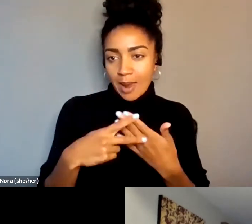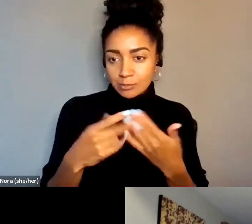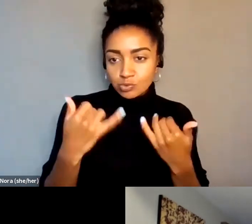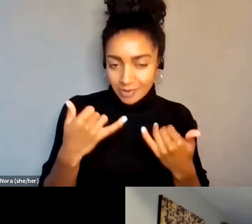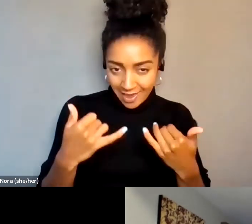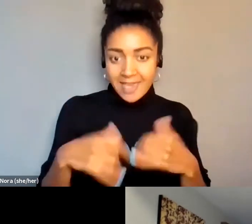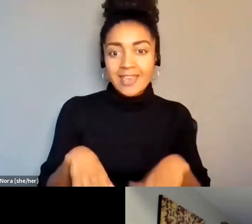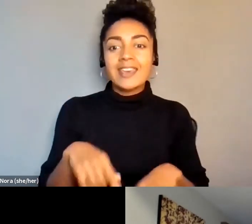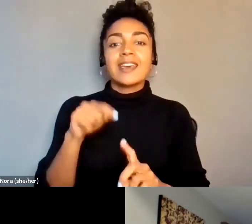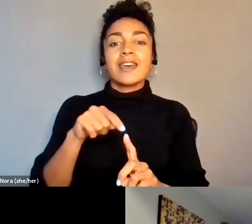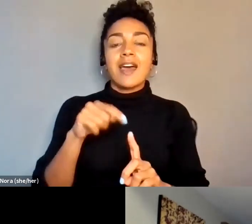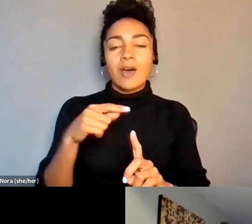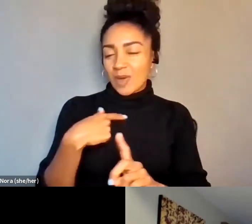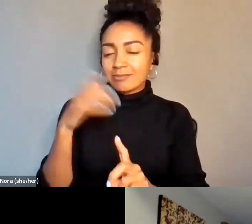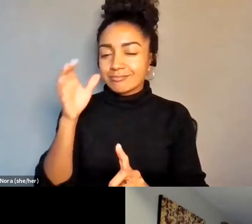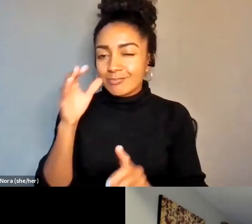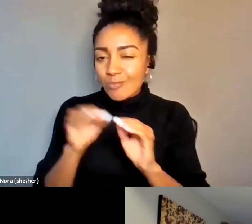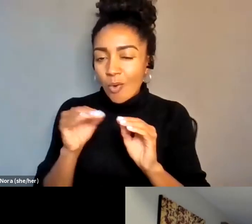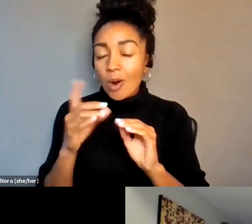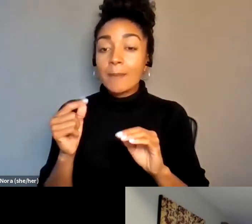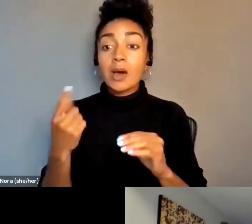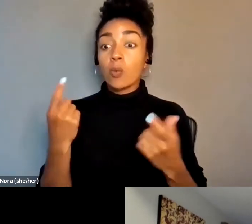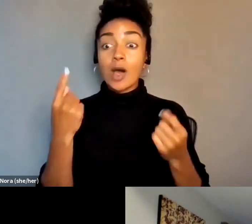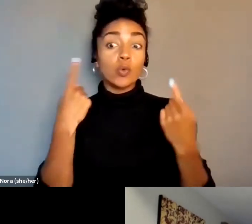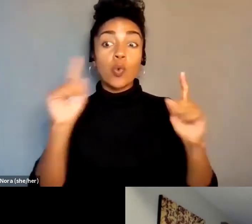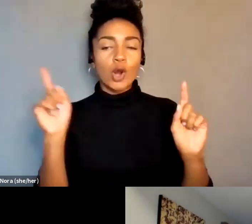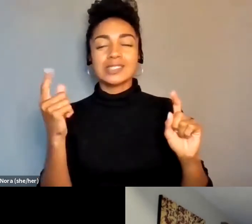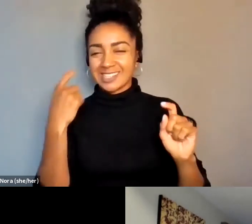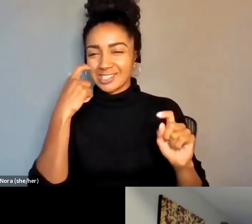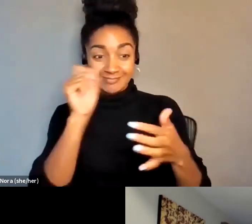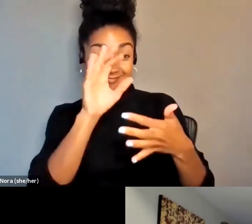going to continue to make scalable change.